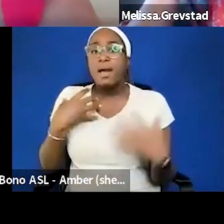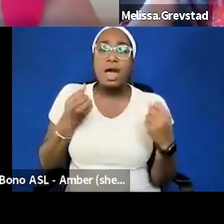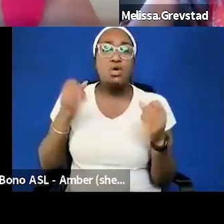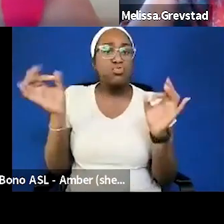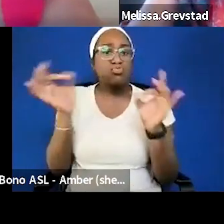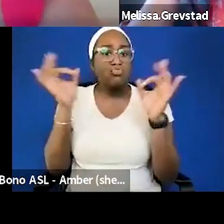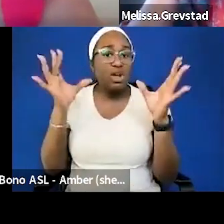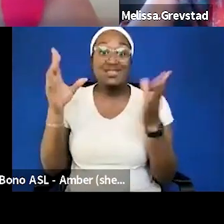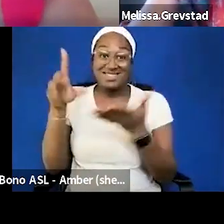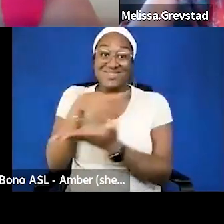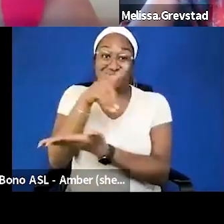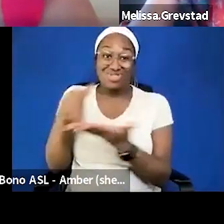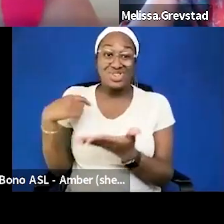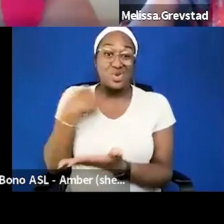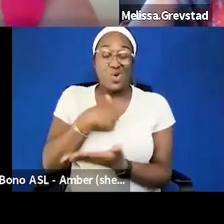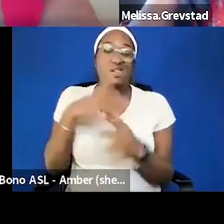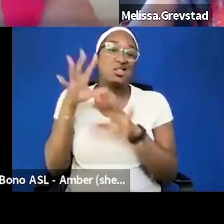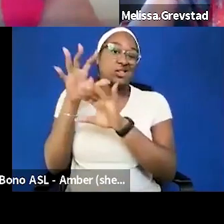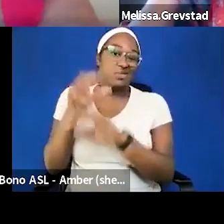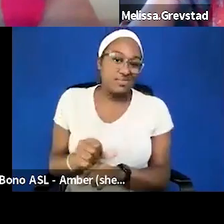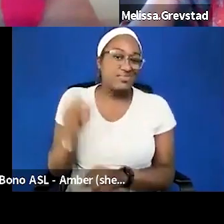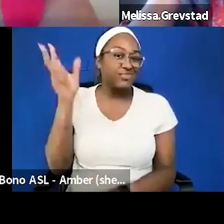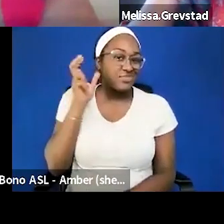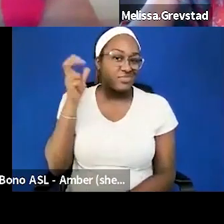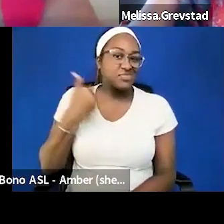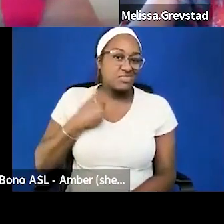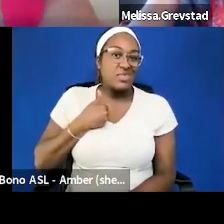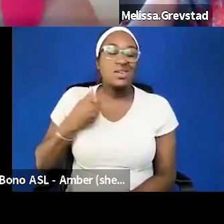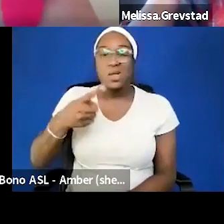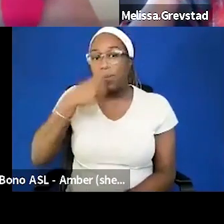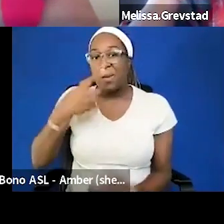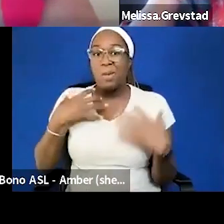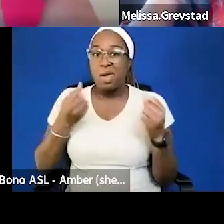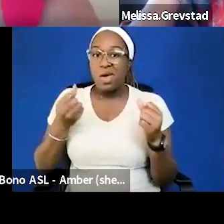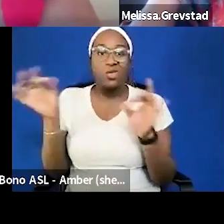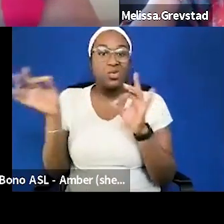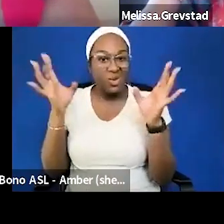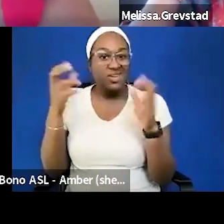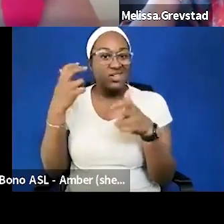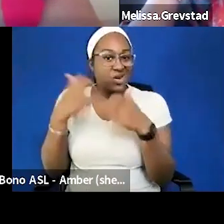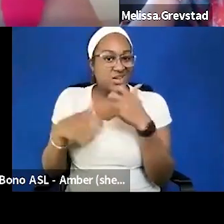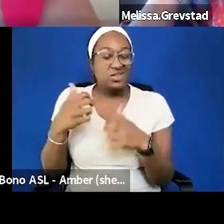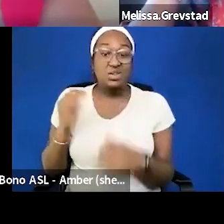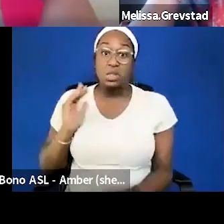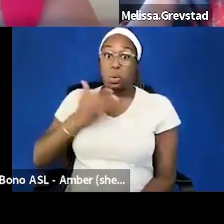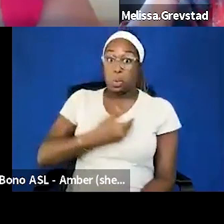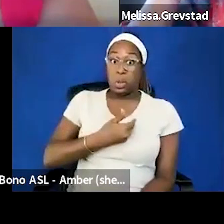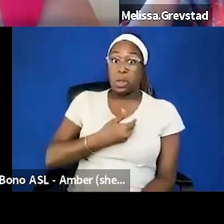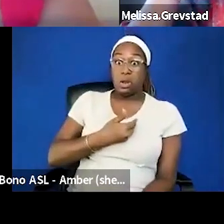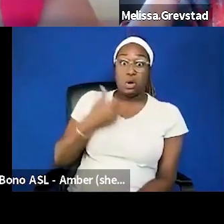We are all very used to hearing about ourselves as a public health crisis, as though we are the public health crisis. Right.